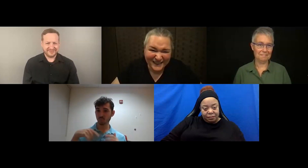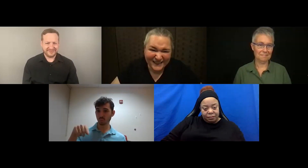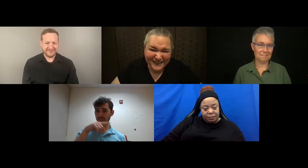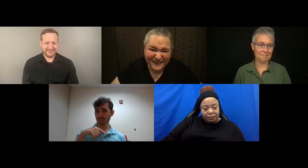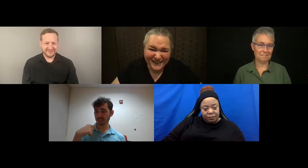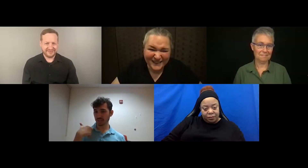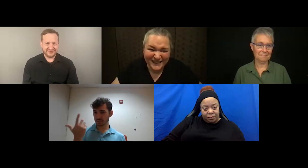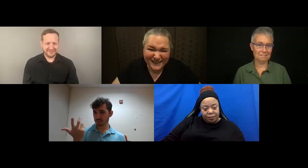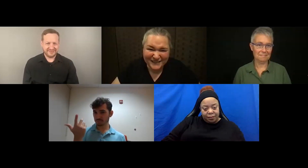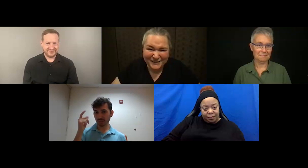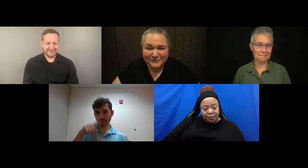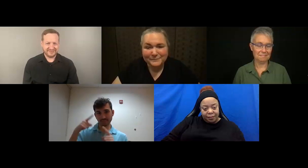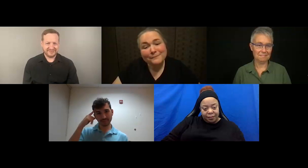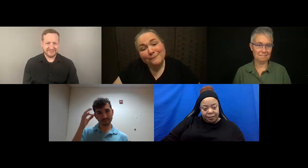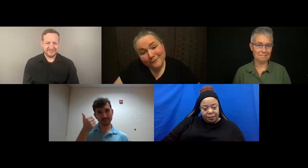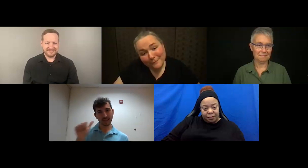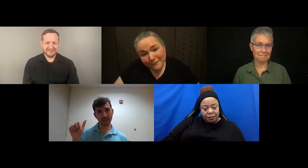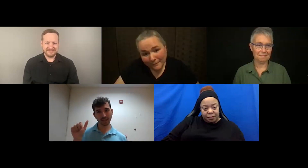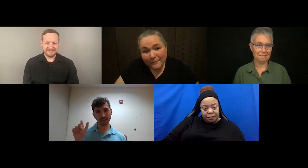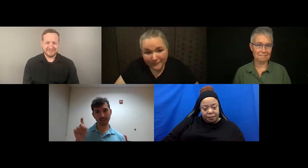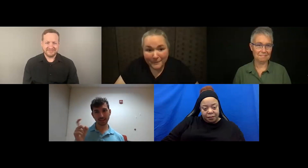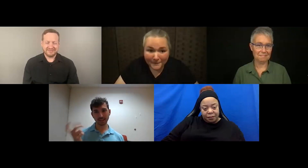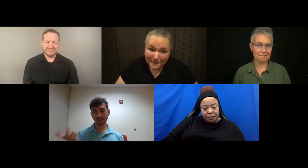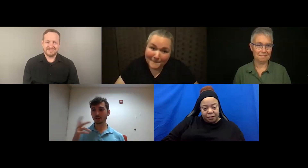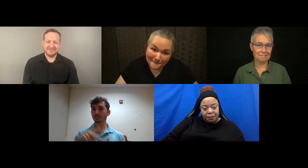technology we've gotten so far been bad for the Deaf Community? i can't think of any.